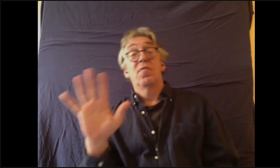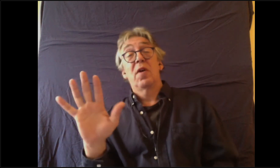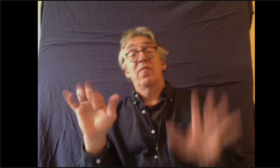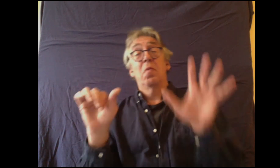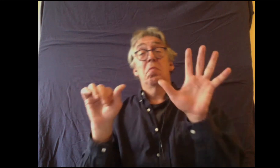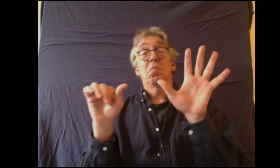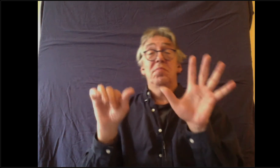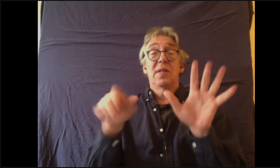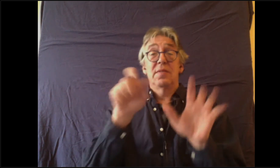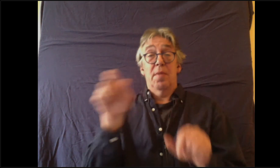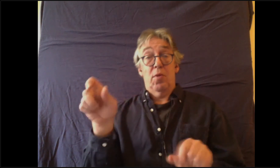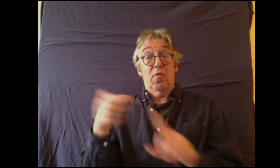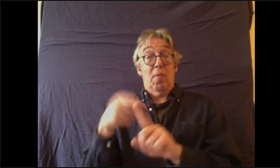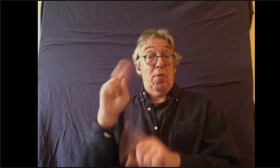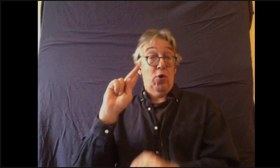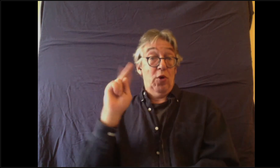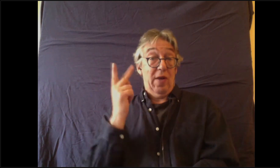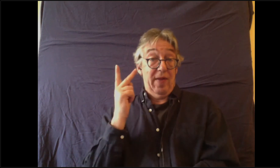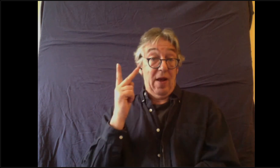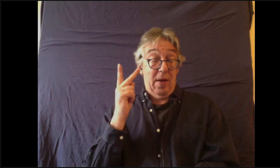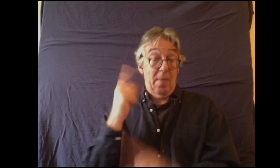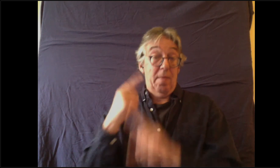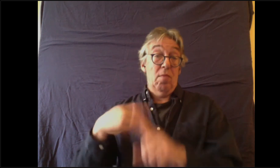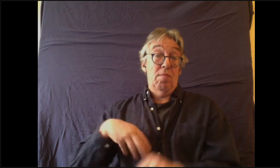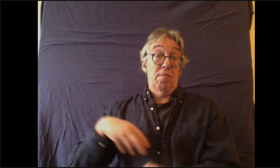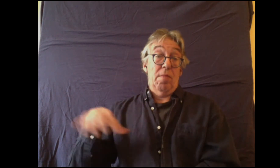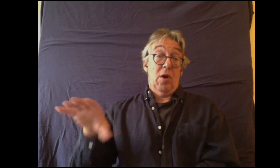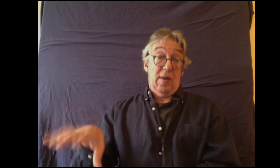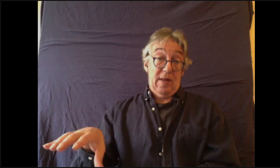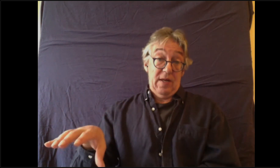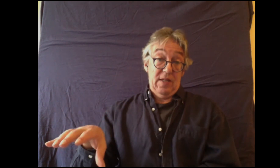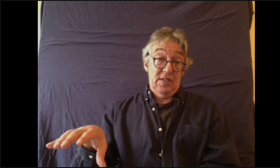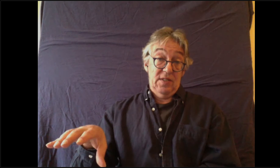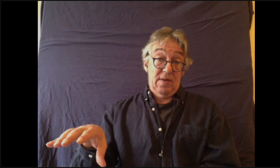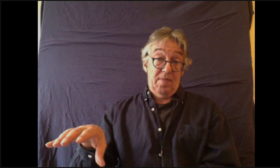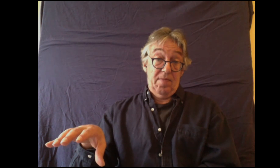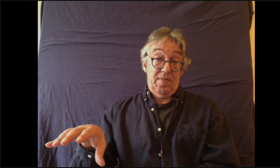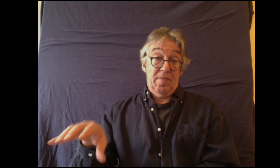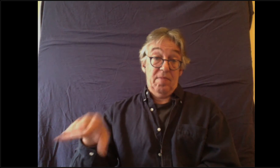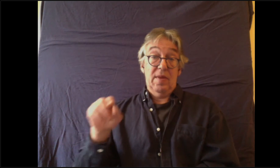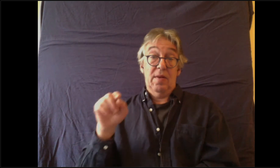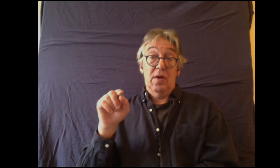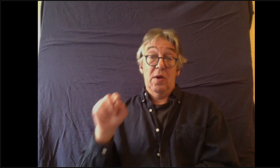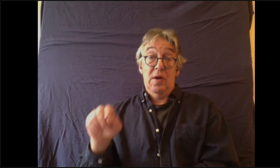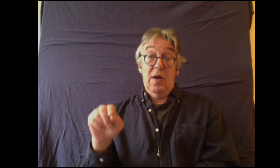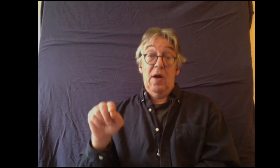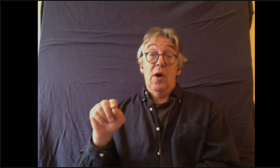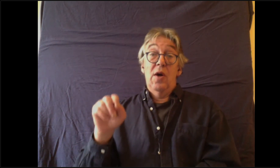From Kenya we had Joseph Gary, director of deaf empowerment of Kenya.